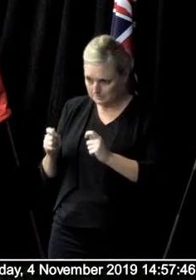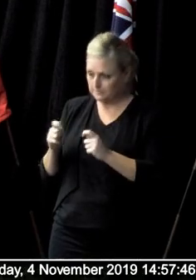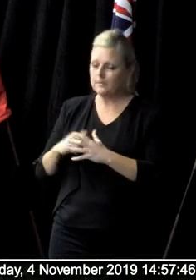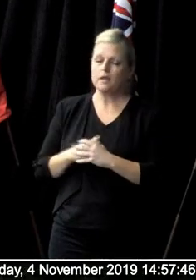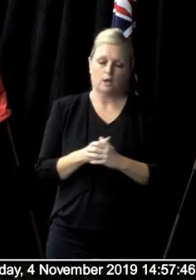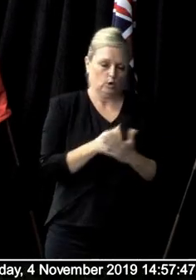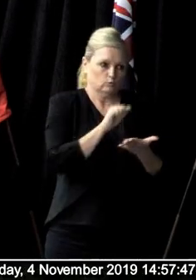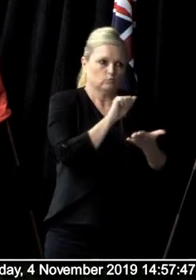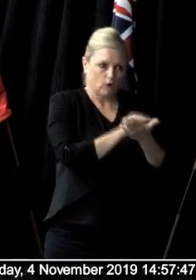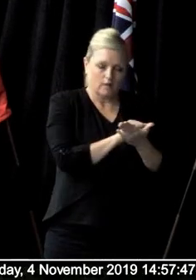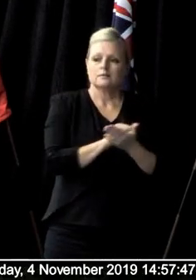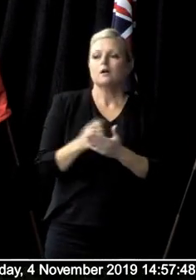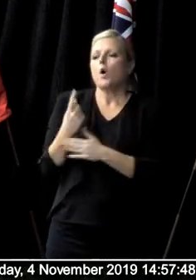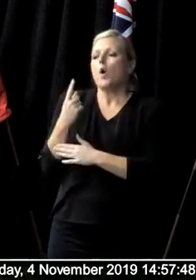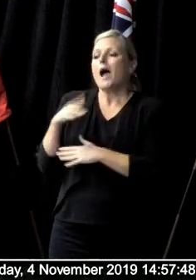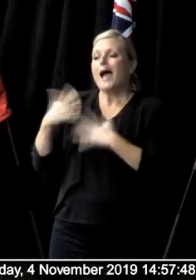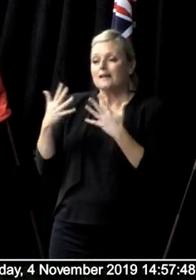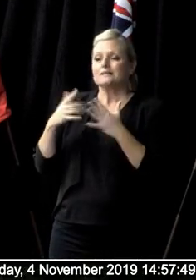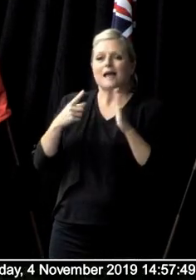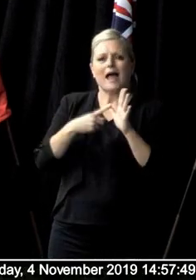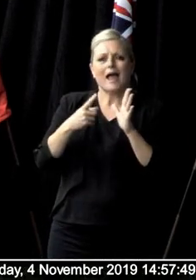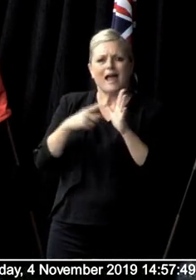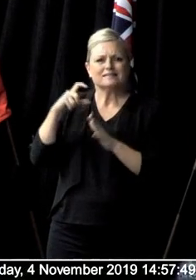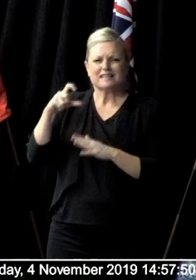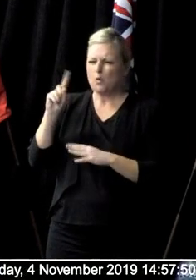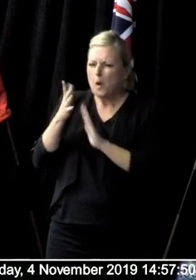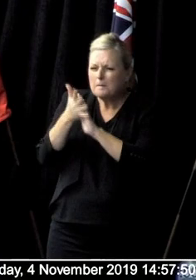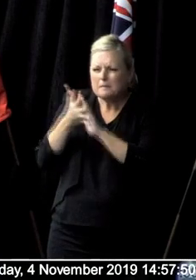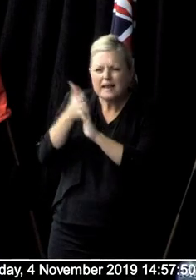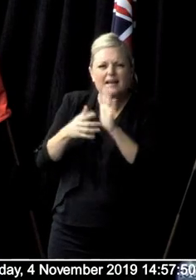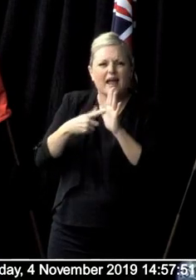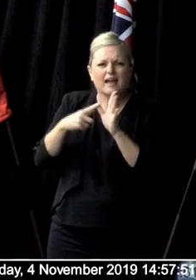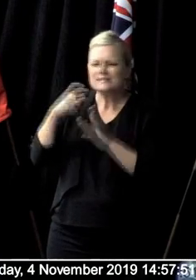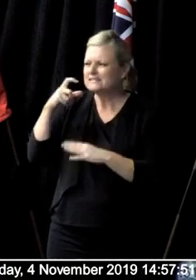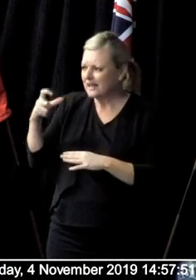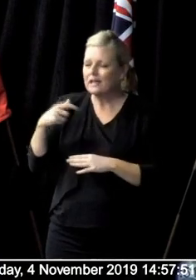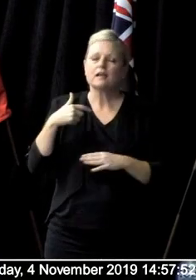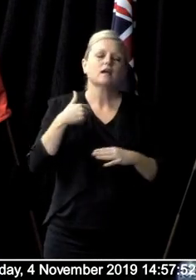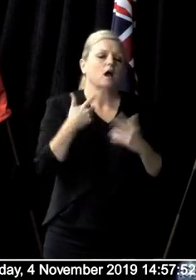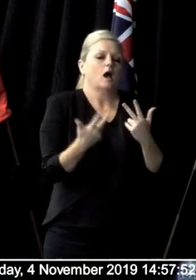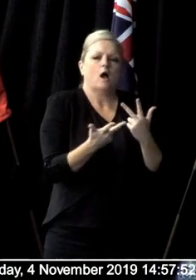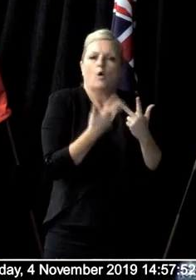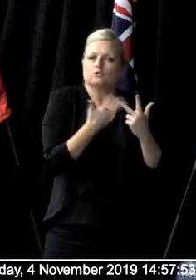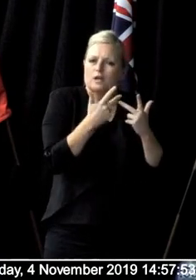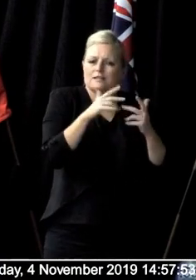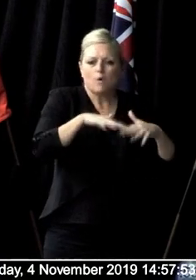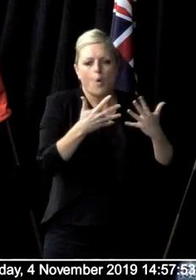communication or AAC – now, what’s AAC? Alternative augmented communication. Which is?